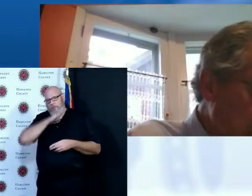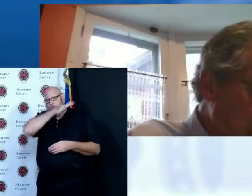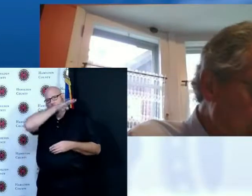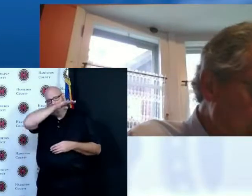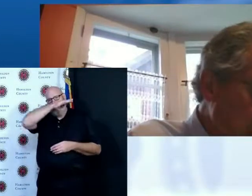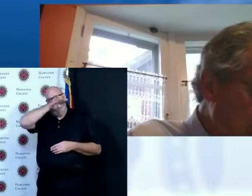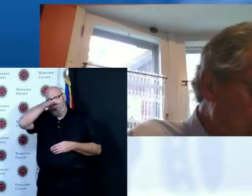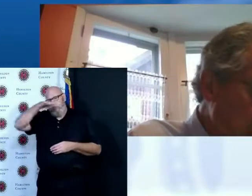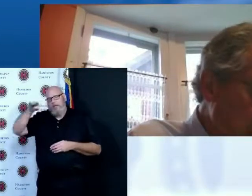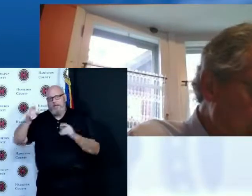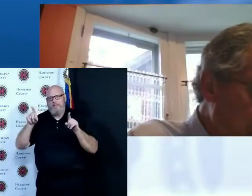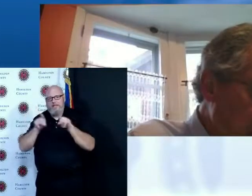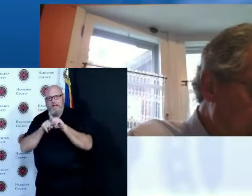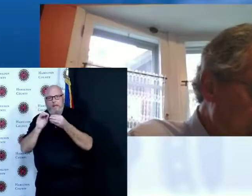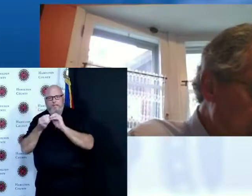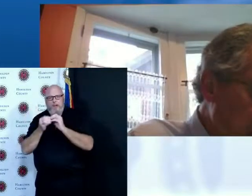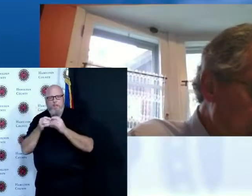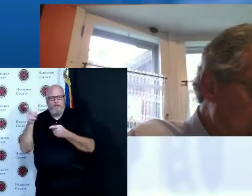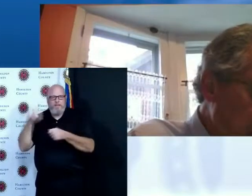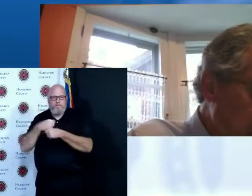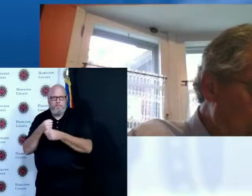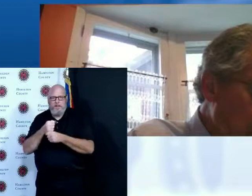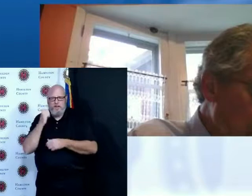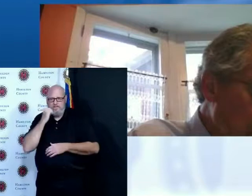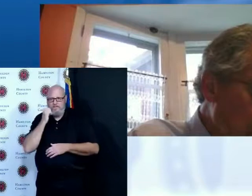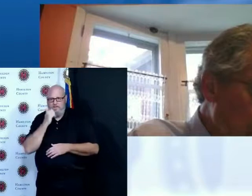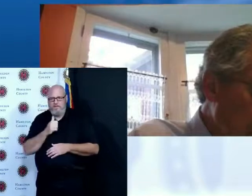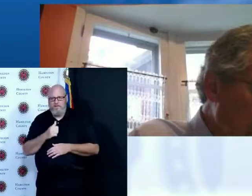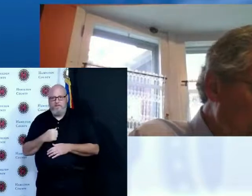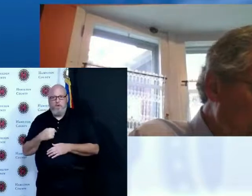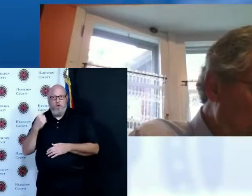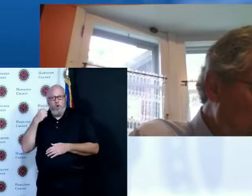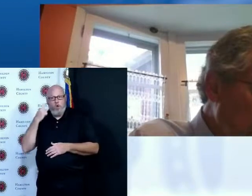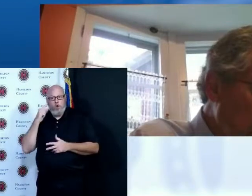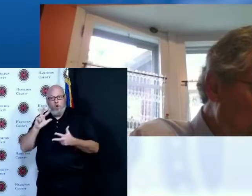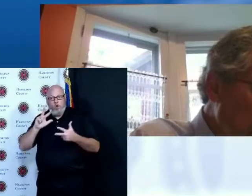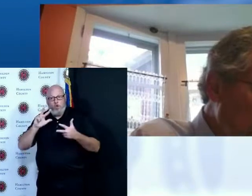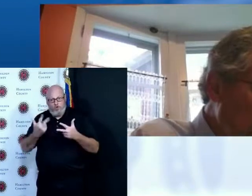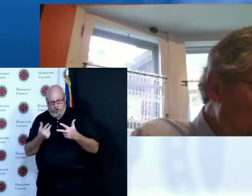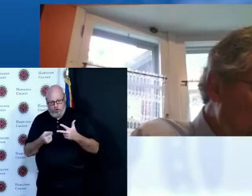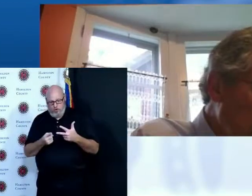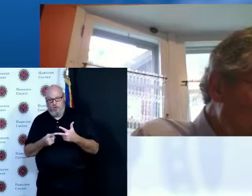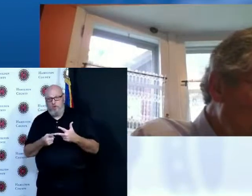lot of talk that a third vaccine manufacturer will get approval in mid-March and if that happens the